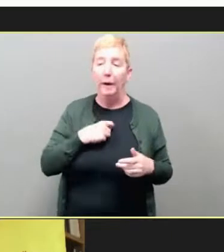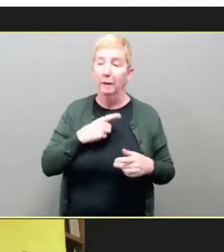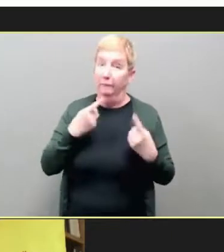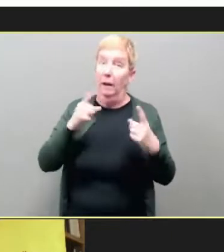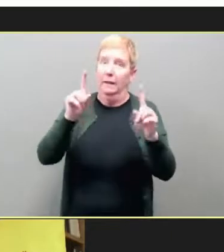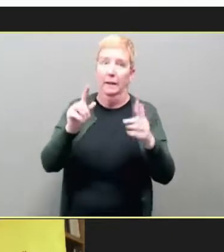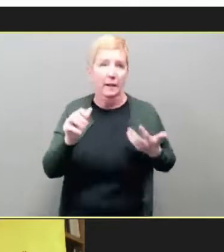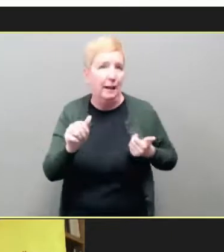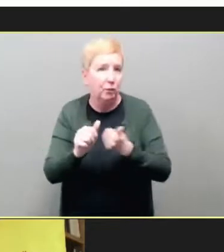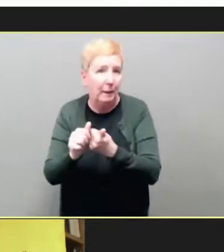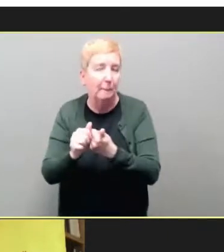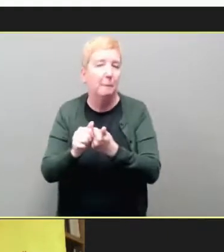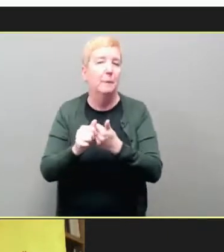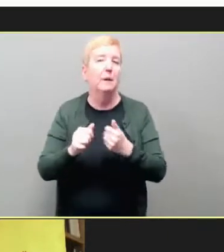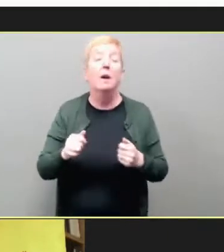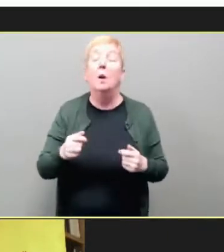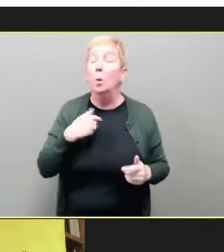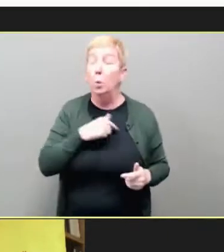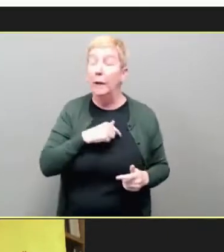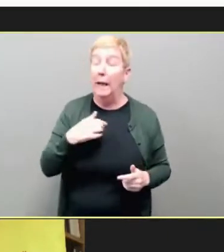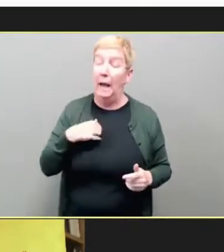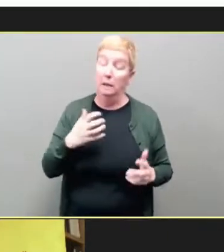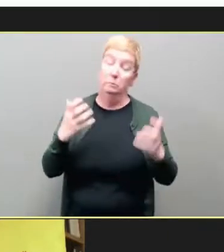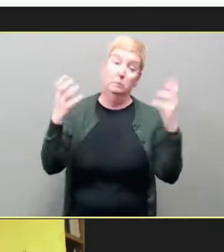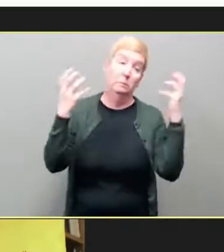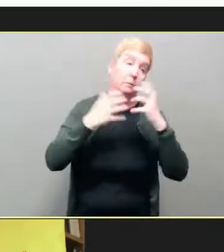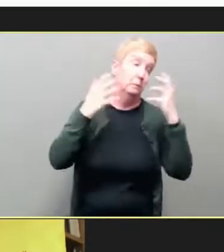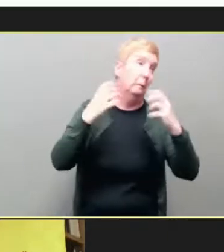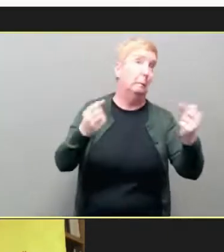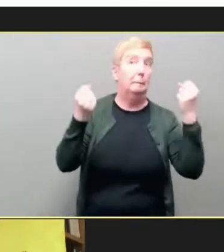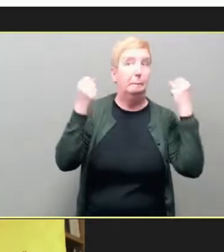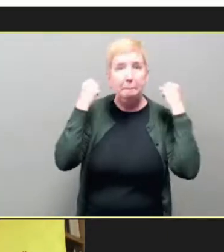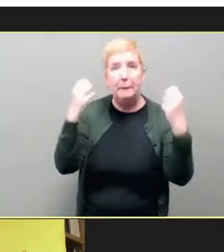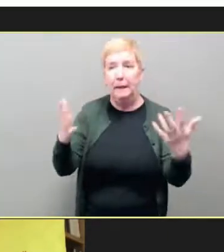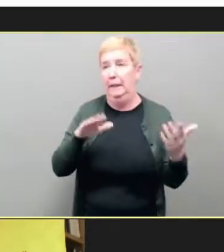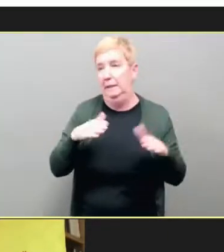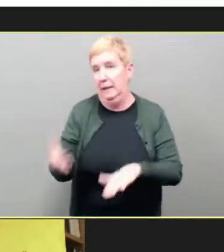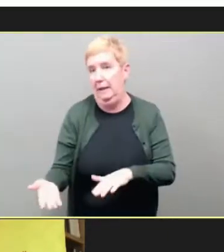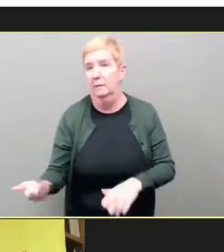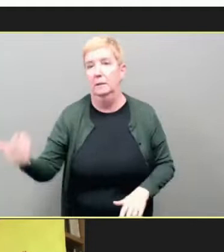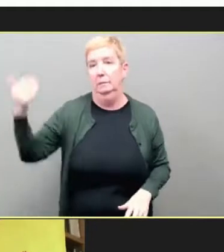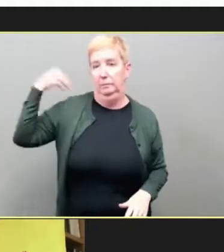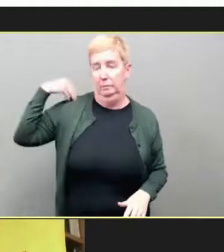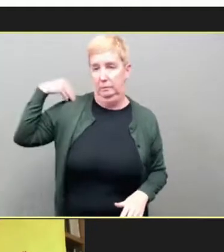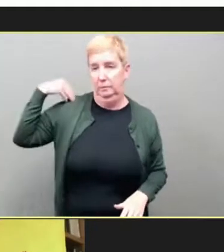from an unprecedented number of deaths that were referred to them in october